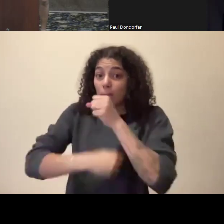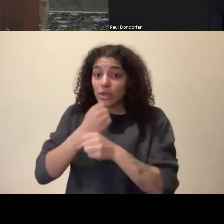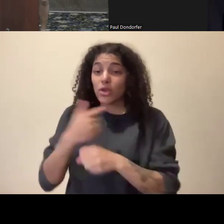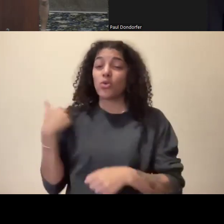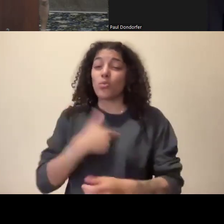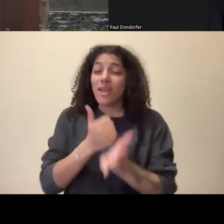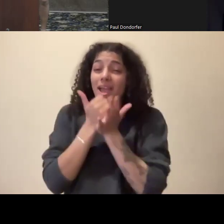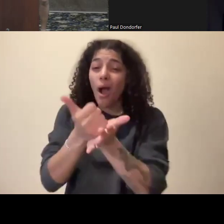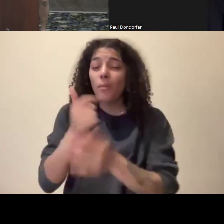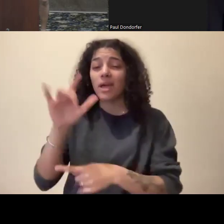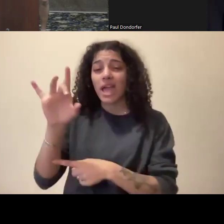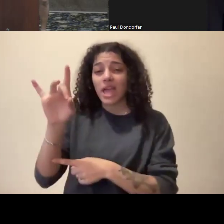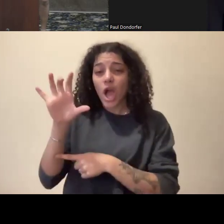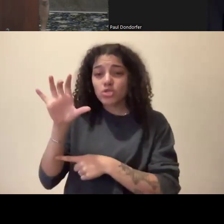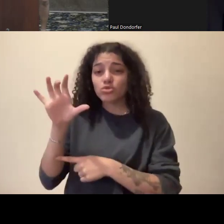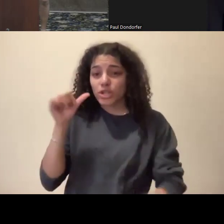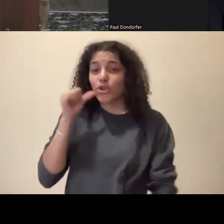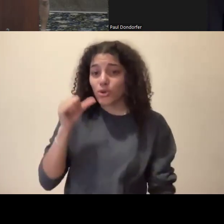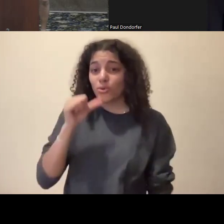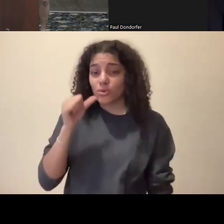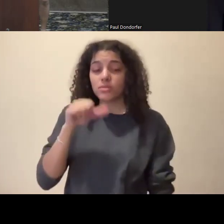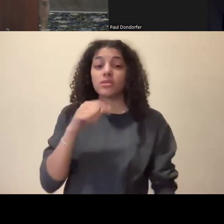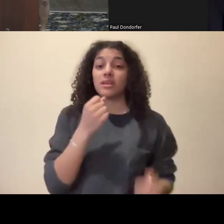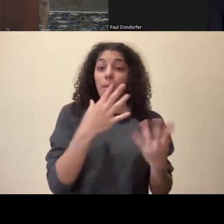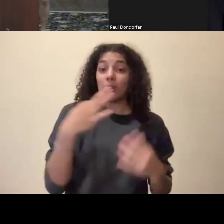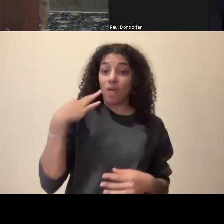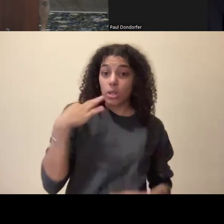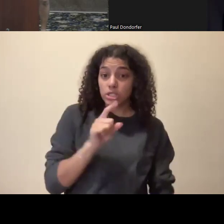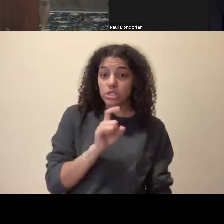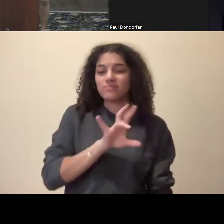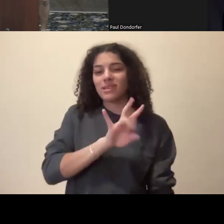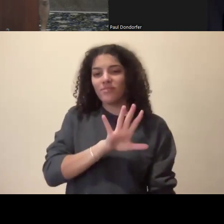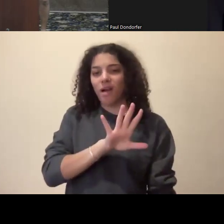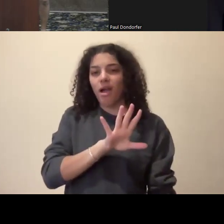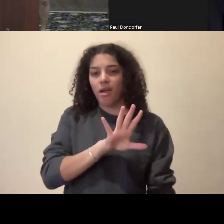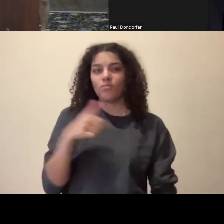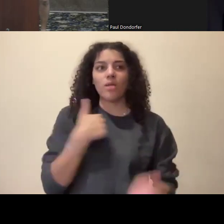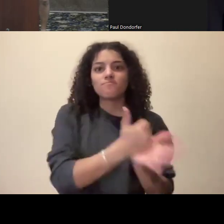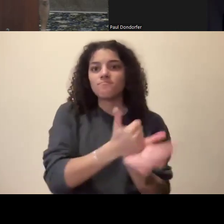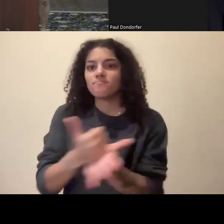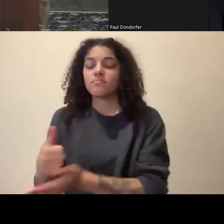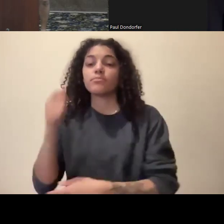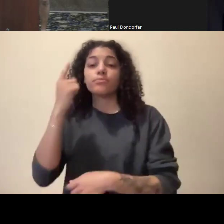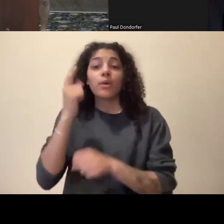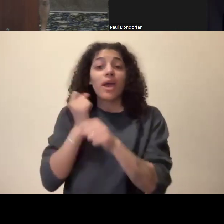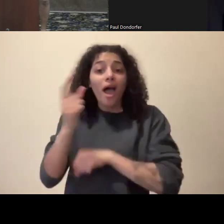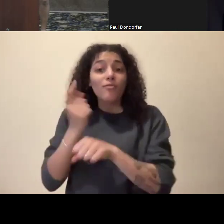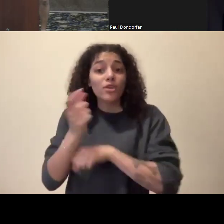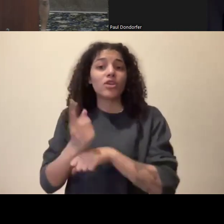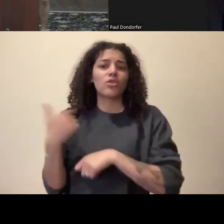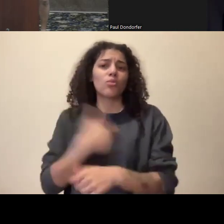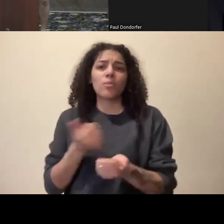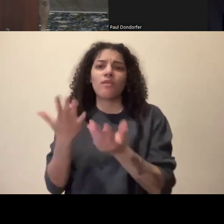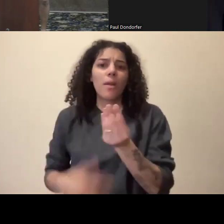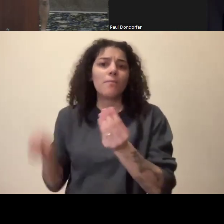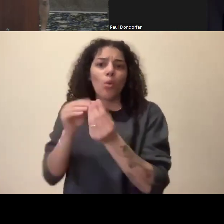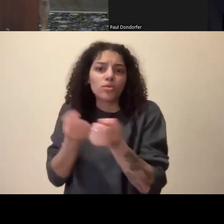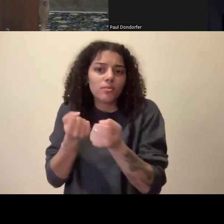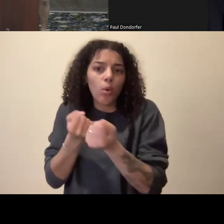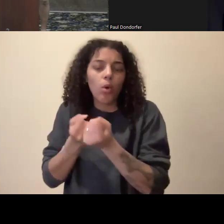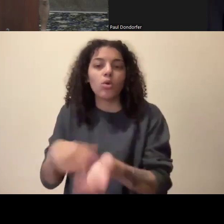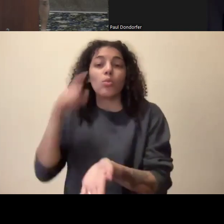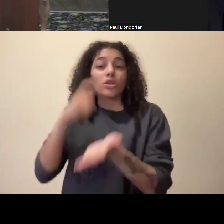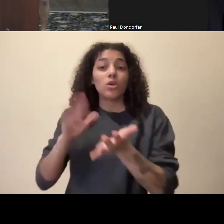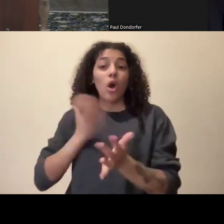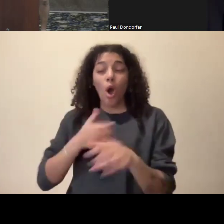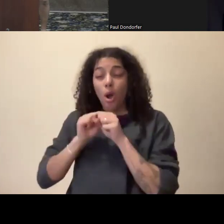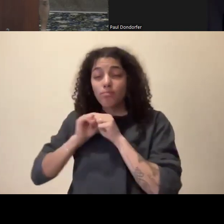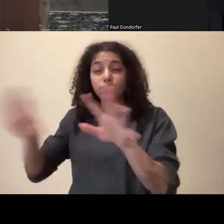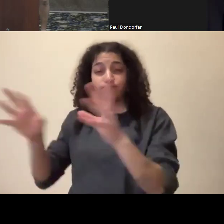the hard work of about 75 volunteers Our numbers grow each year as the need and outreach grow Thank